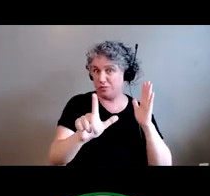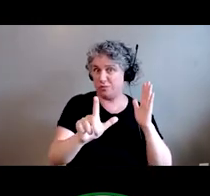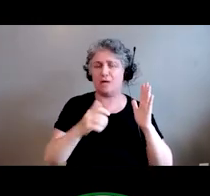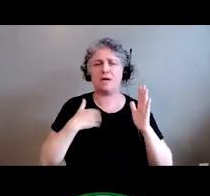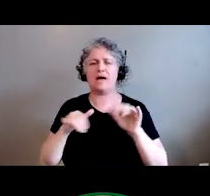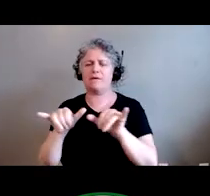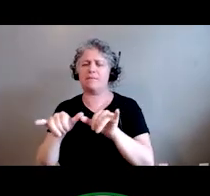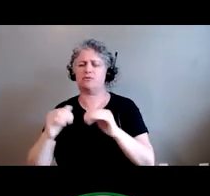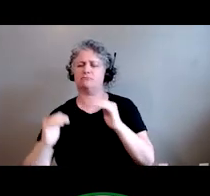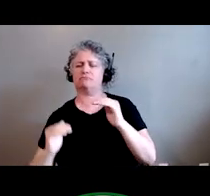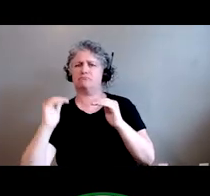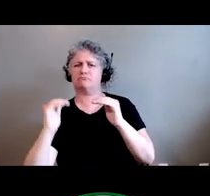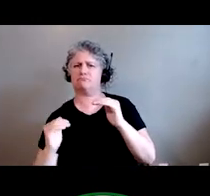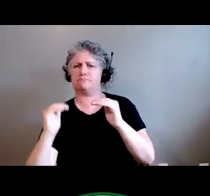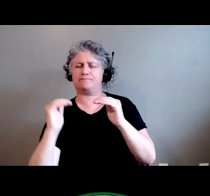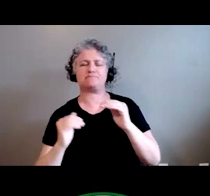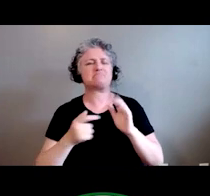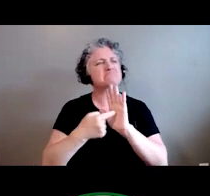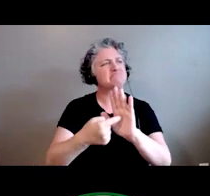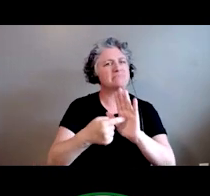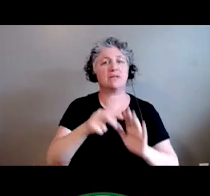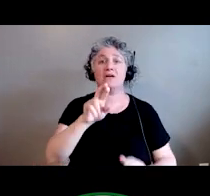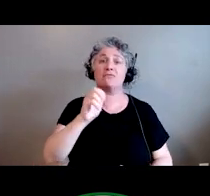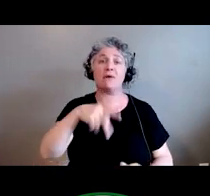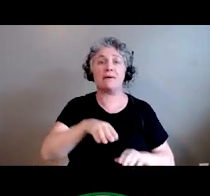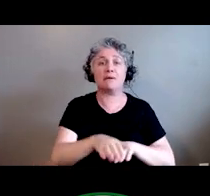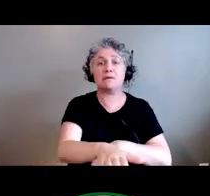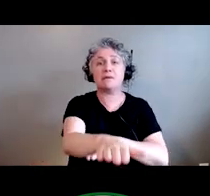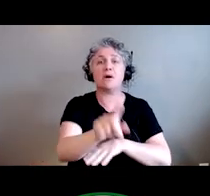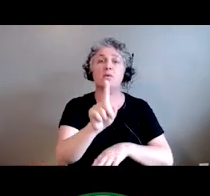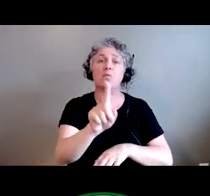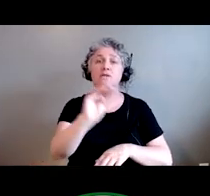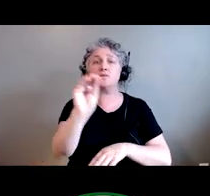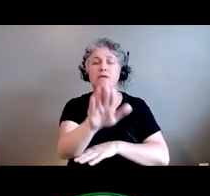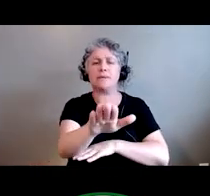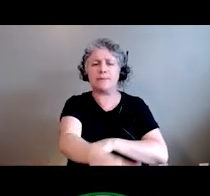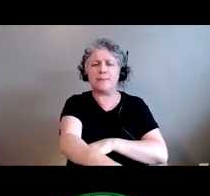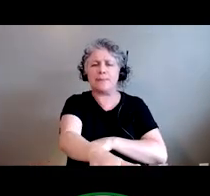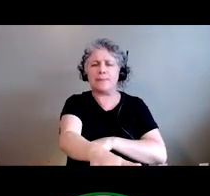an infrastructure element or an asset in nature, it either complies with the standard or it doesn't.